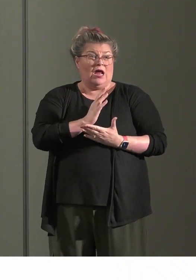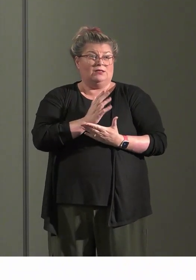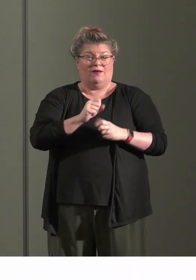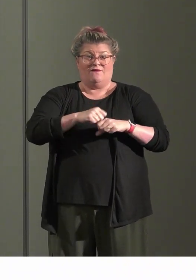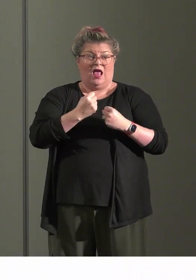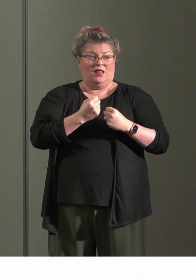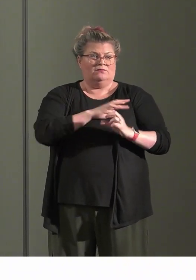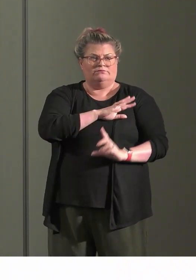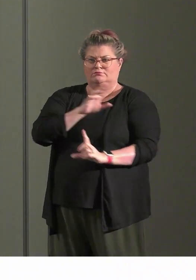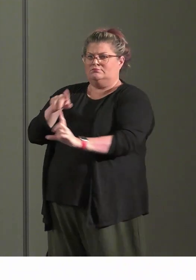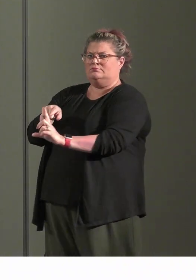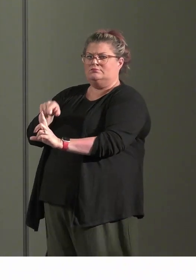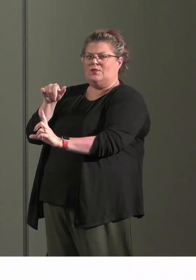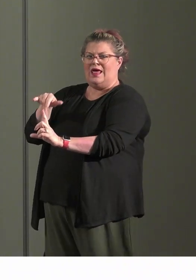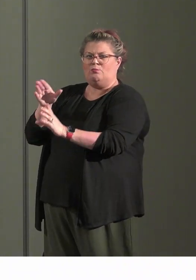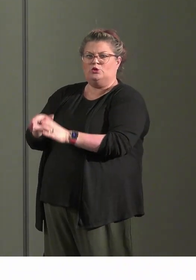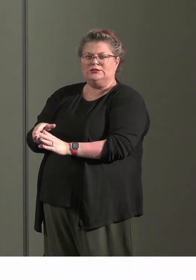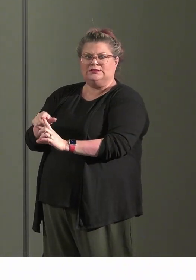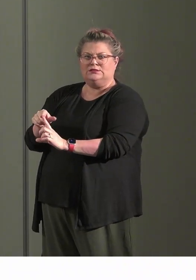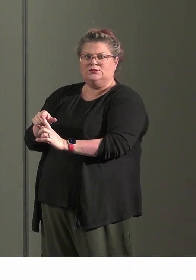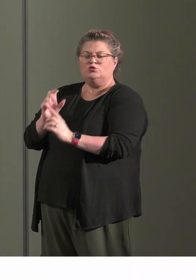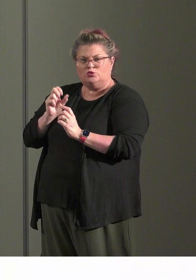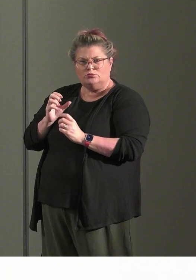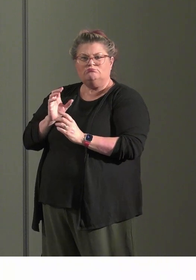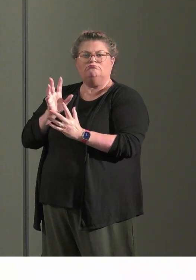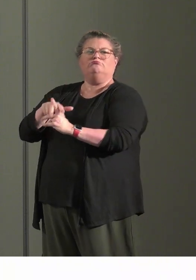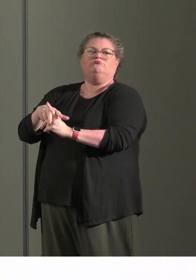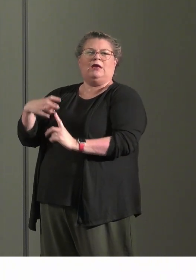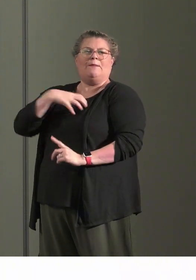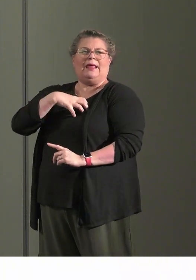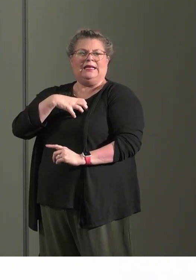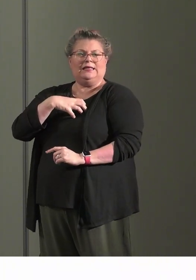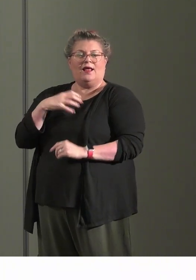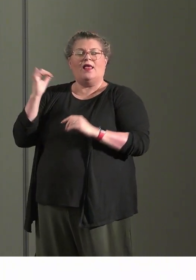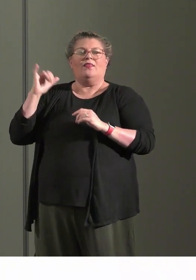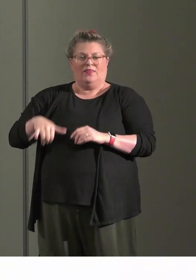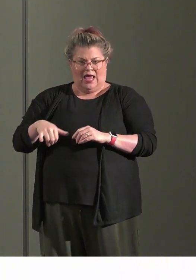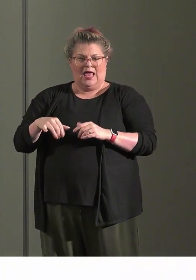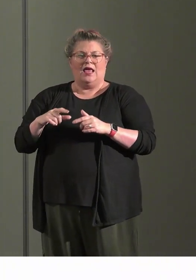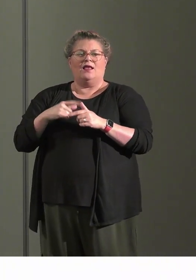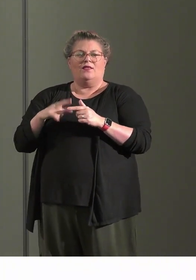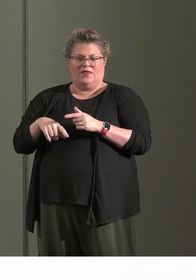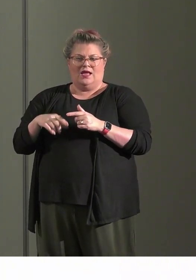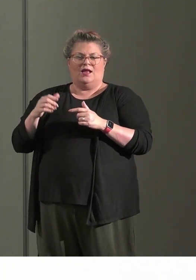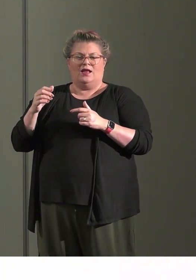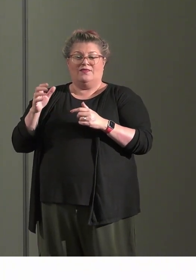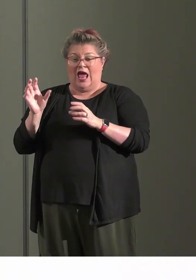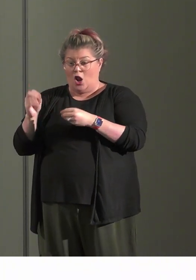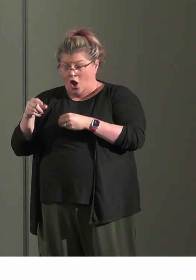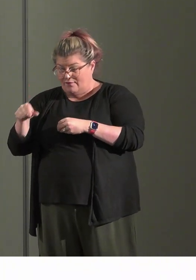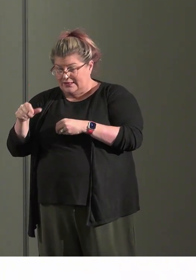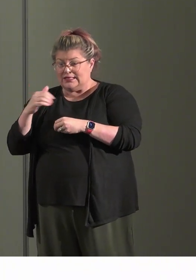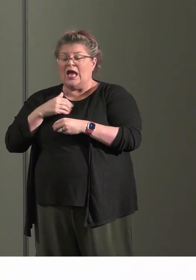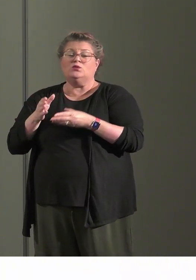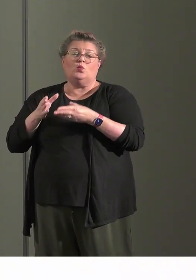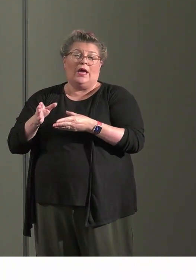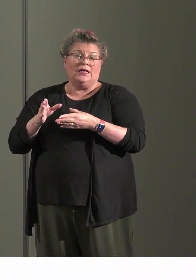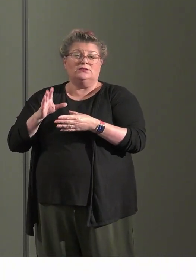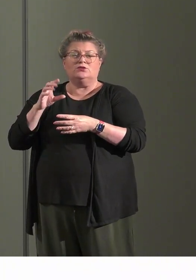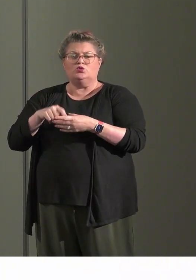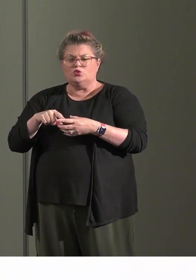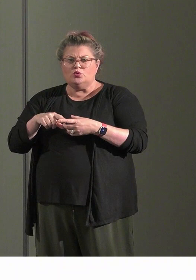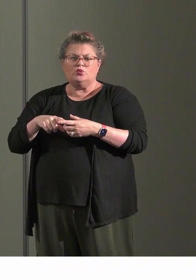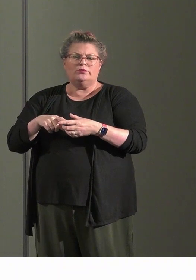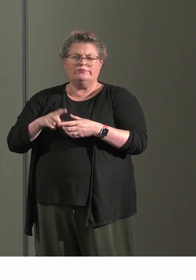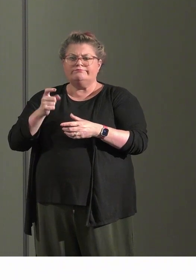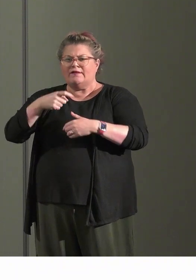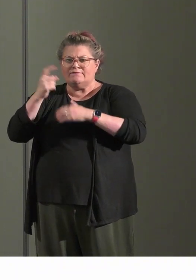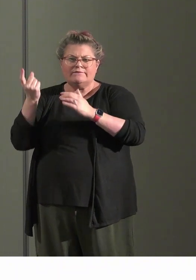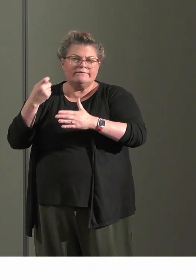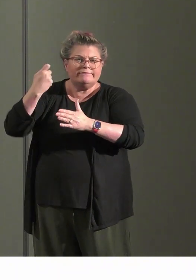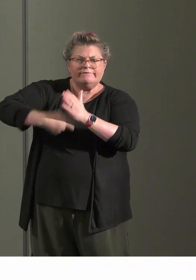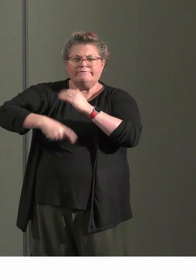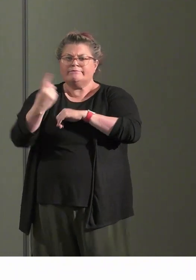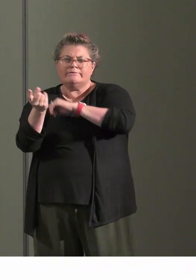and venue to launch the complaint they have their power to levy powers or anything they need to make